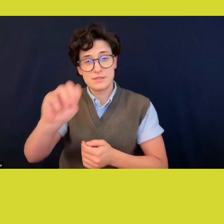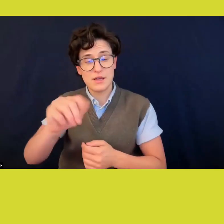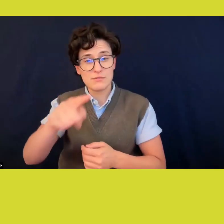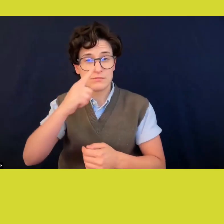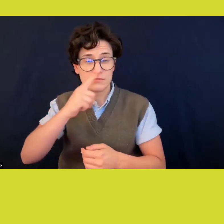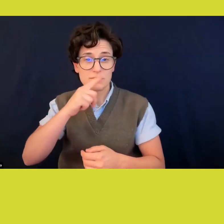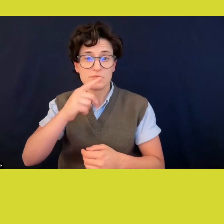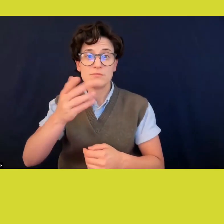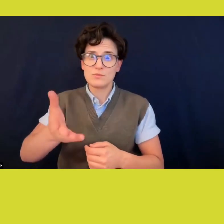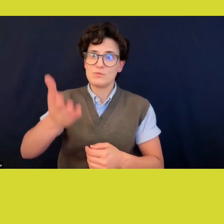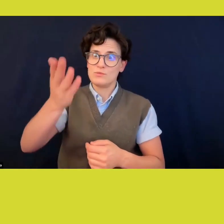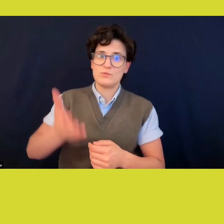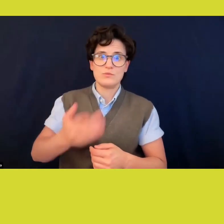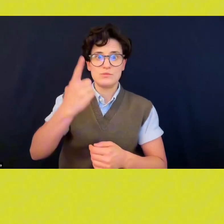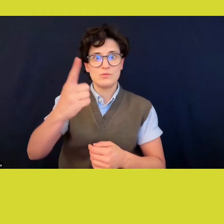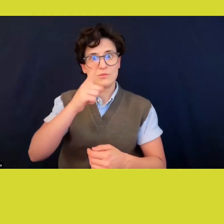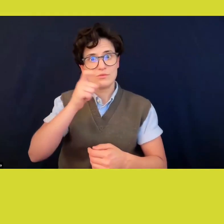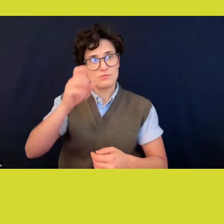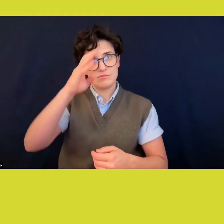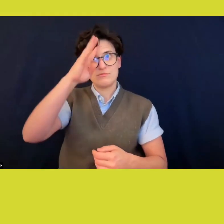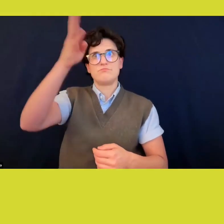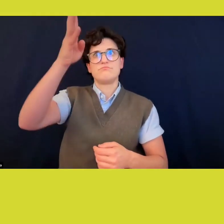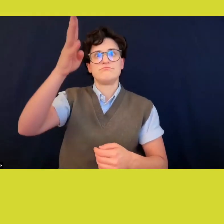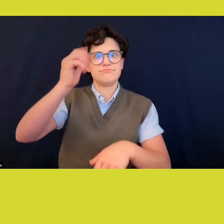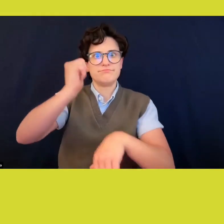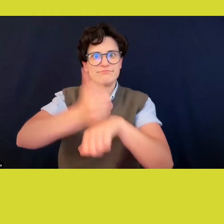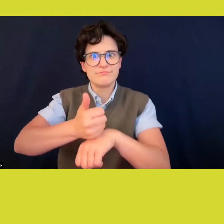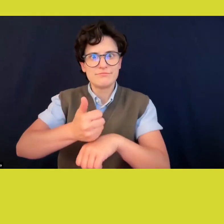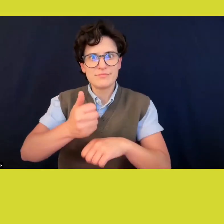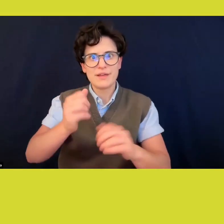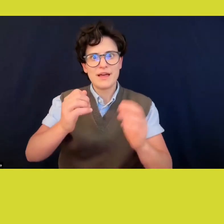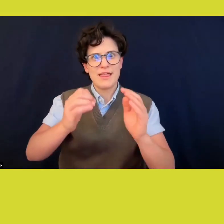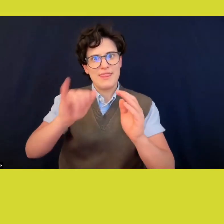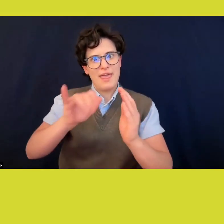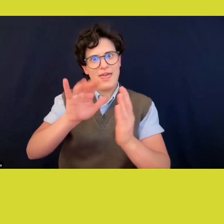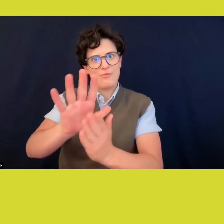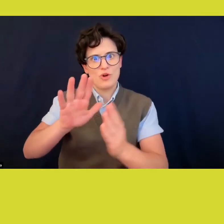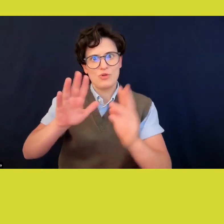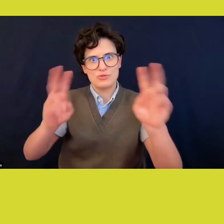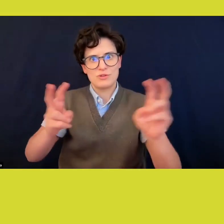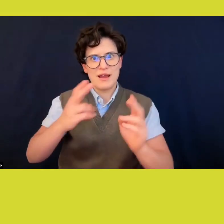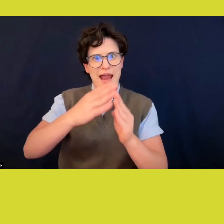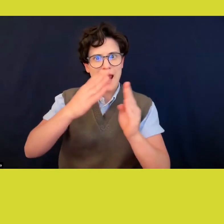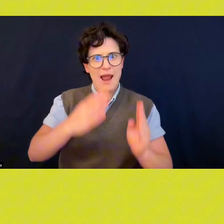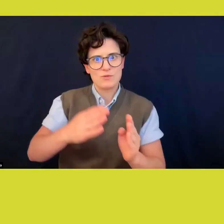pioneered the approach of Housing First. Can you tell us what Housing First